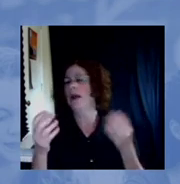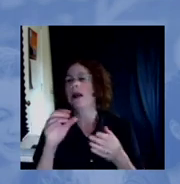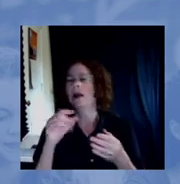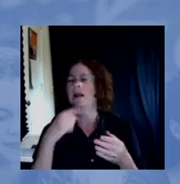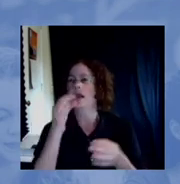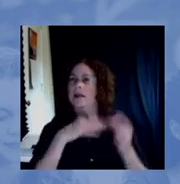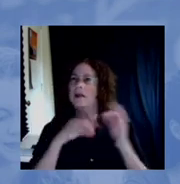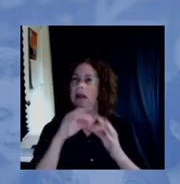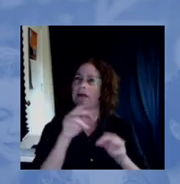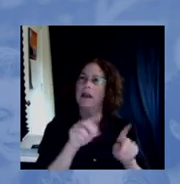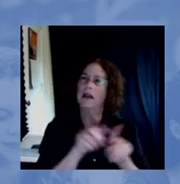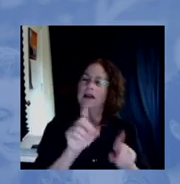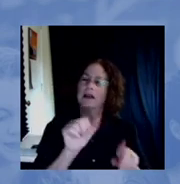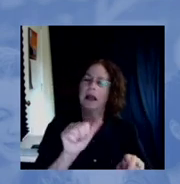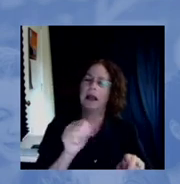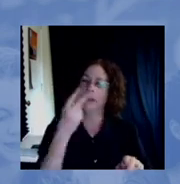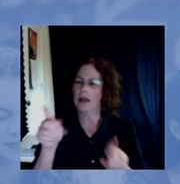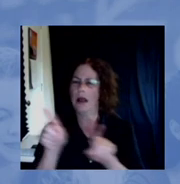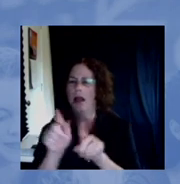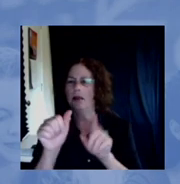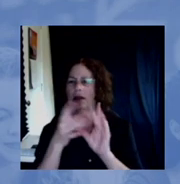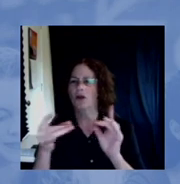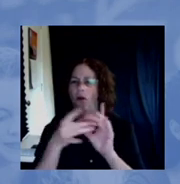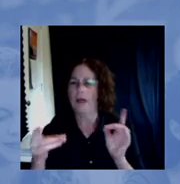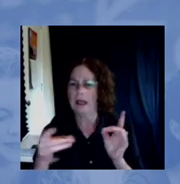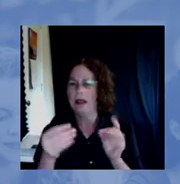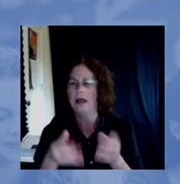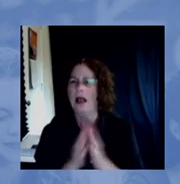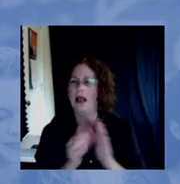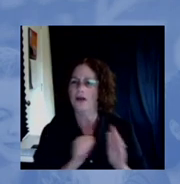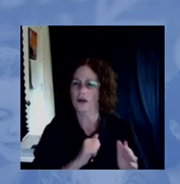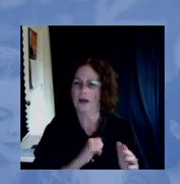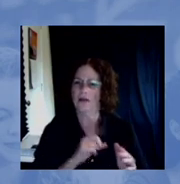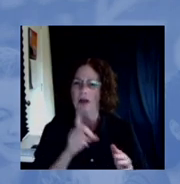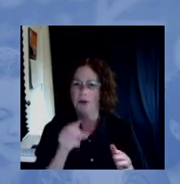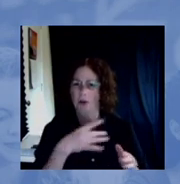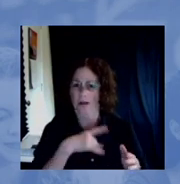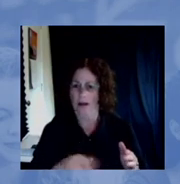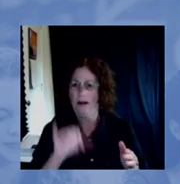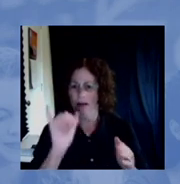DATA LOOK AT IT AS A STORY AND ASK YOURSELF DO YOU LIKE THE STORY THAT YOU ARE READING?